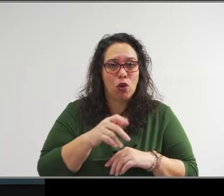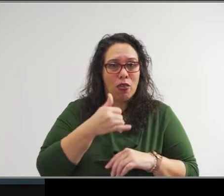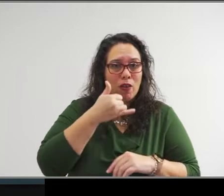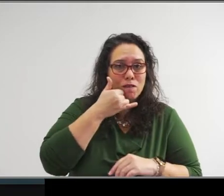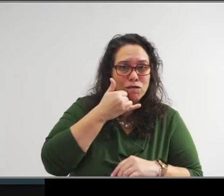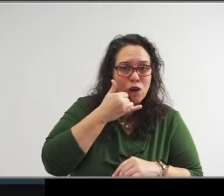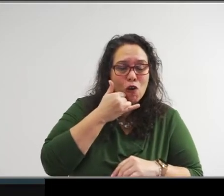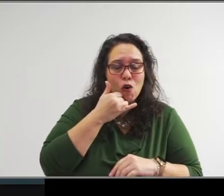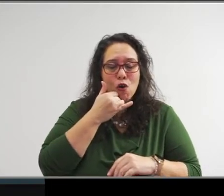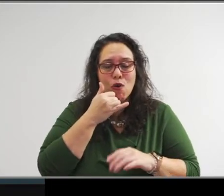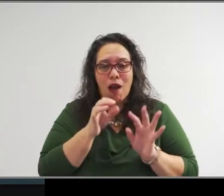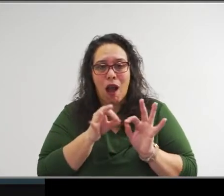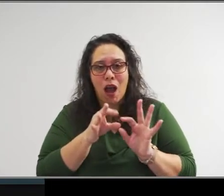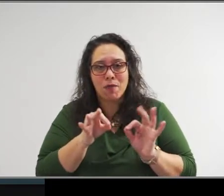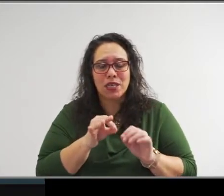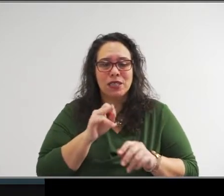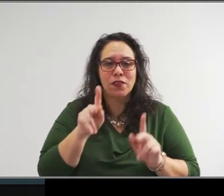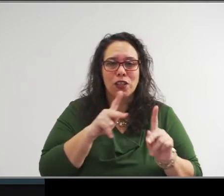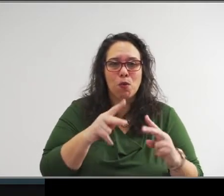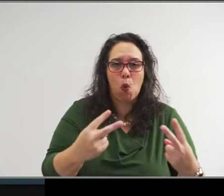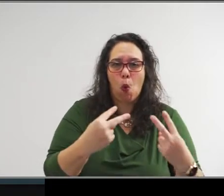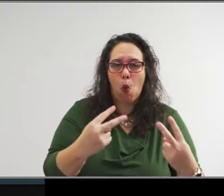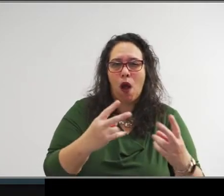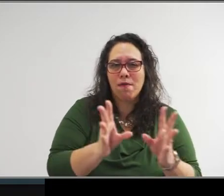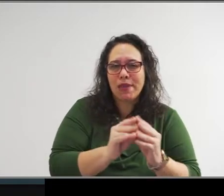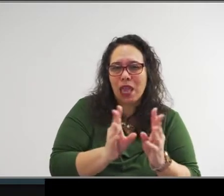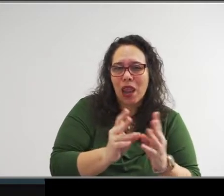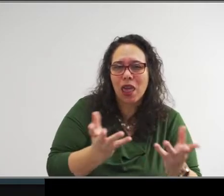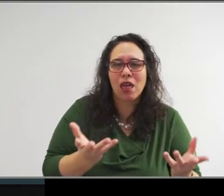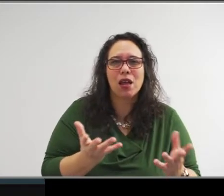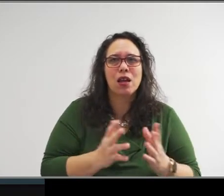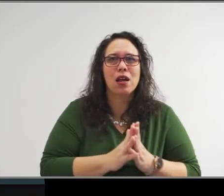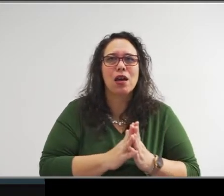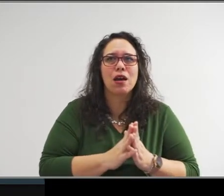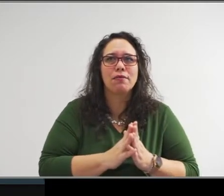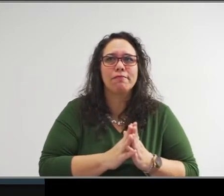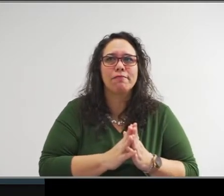that watch these meetings for the people that are involved